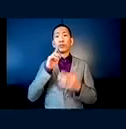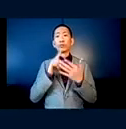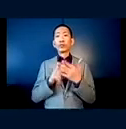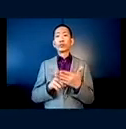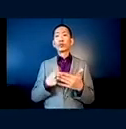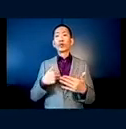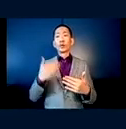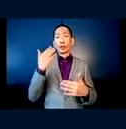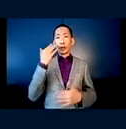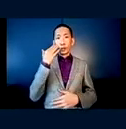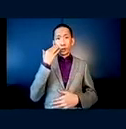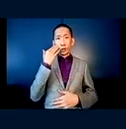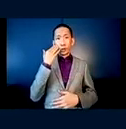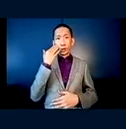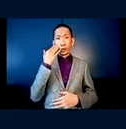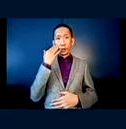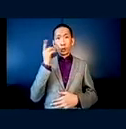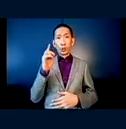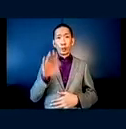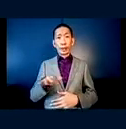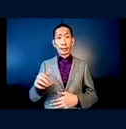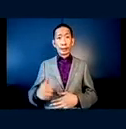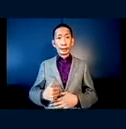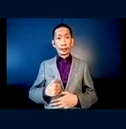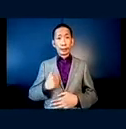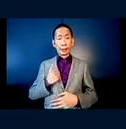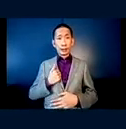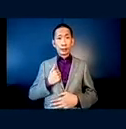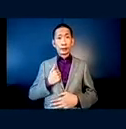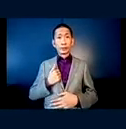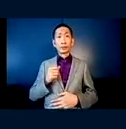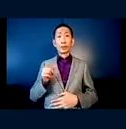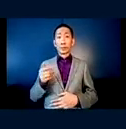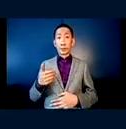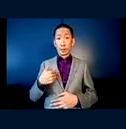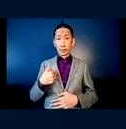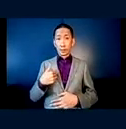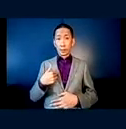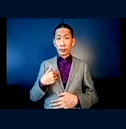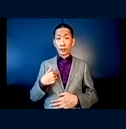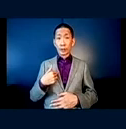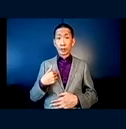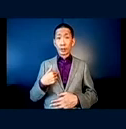THE PLATFORM. SO, FOR EXAMPLE, WE KNOW IF THE